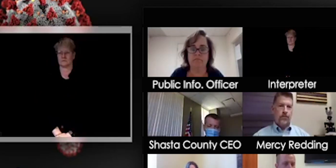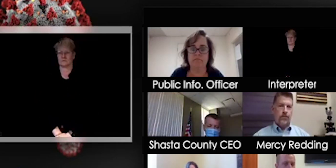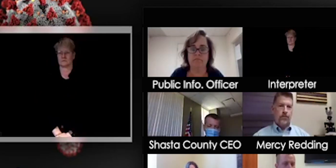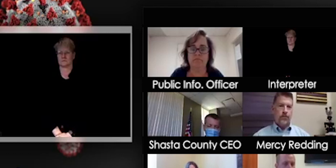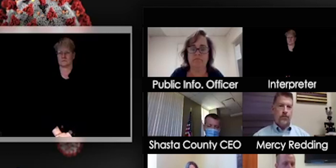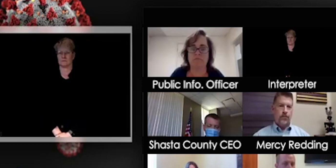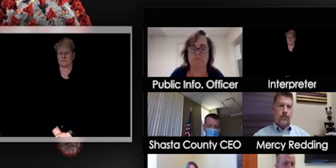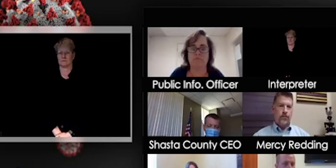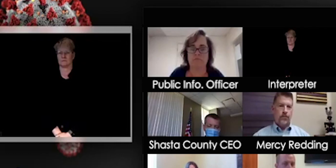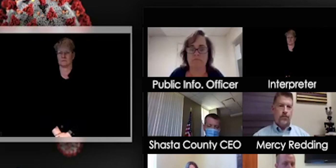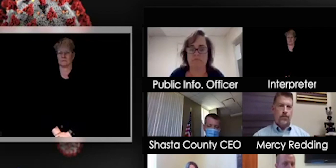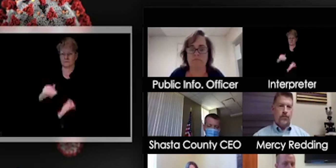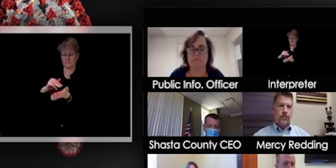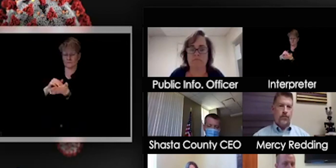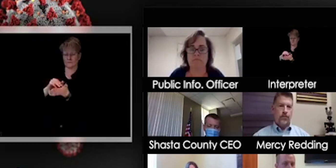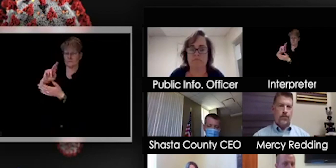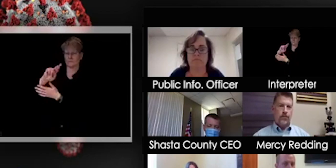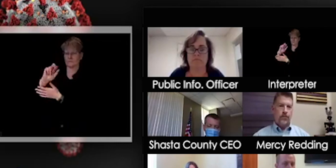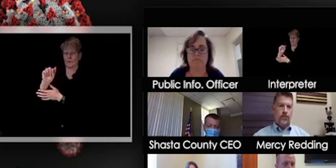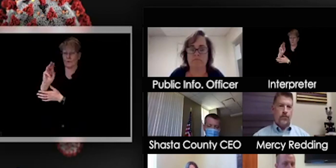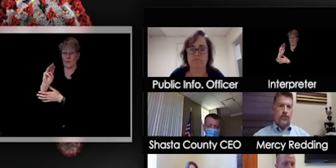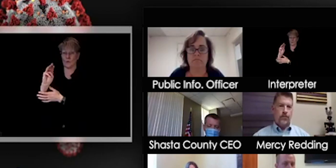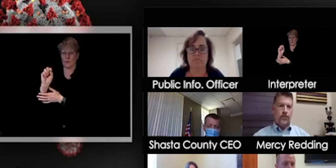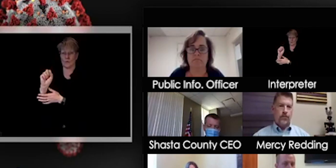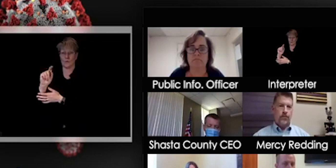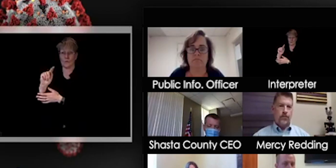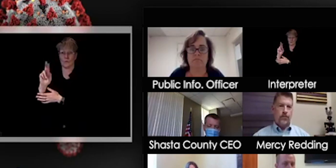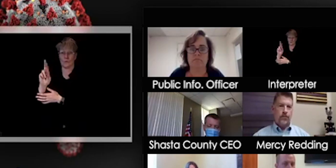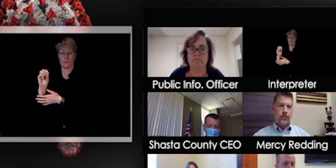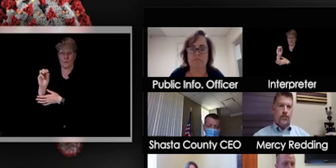I would just add to that, also, depending on the type of business so it could be a licensing